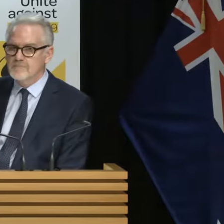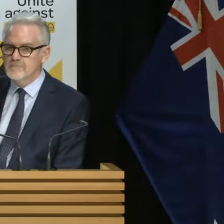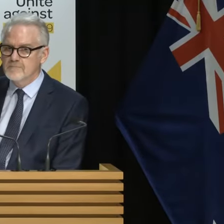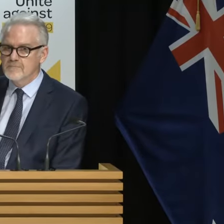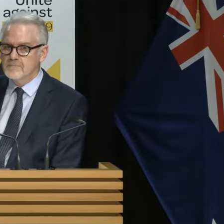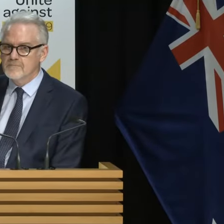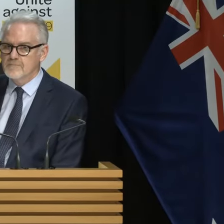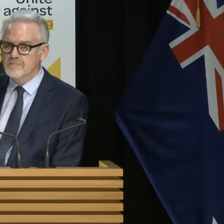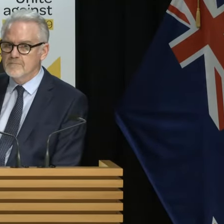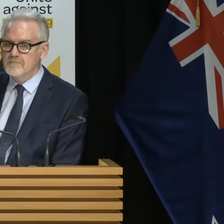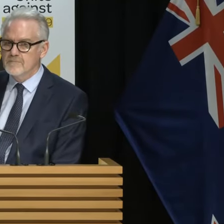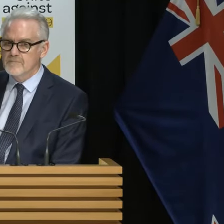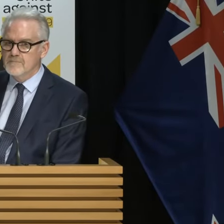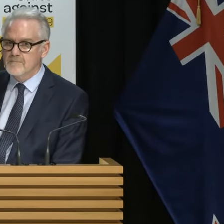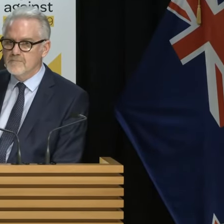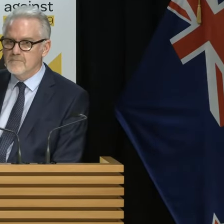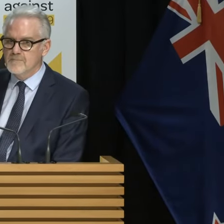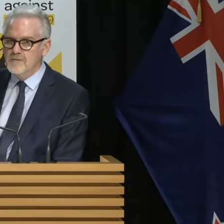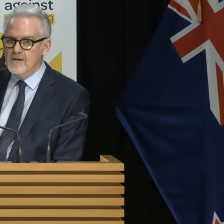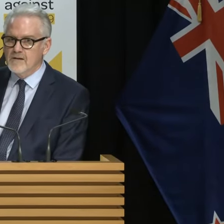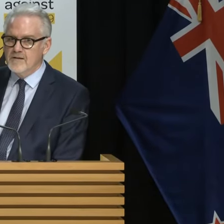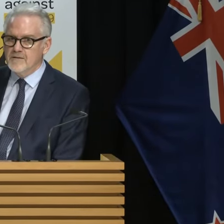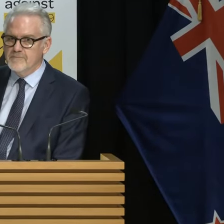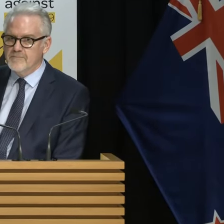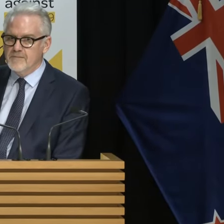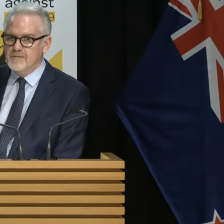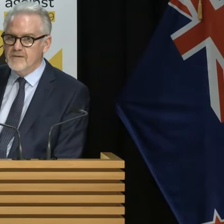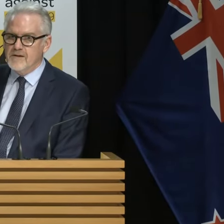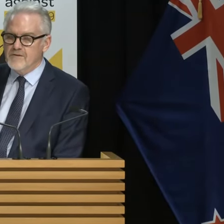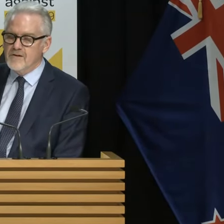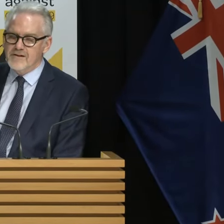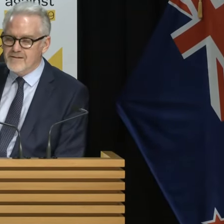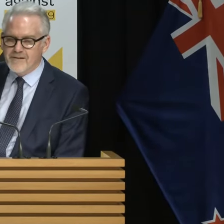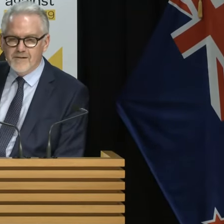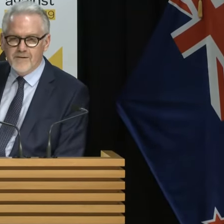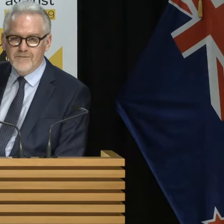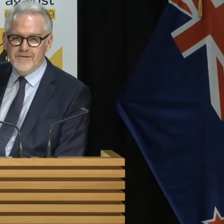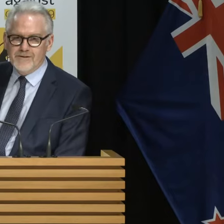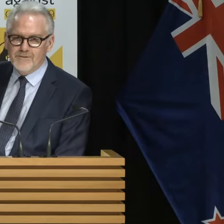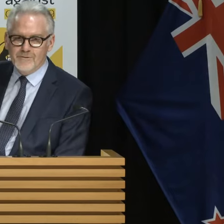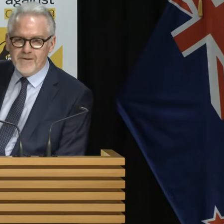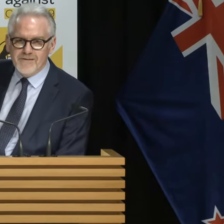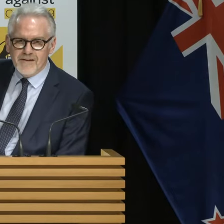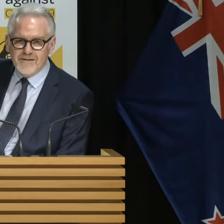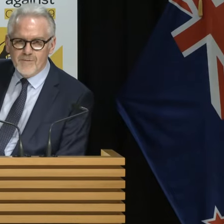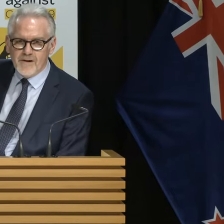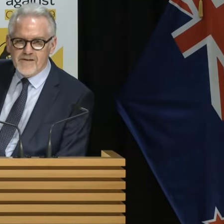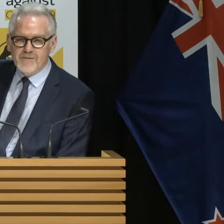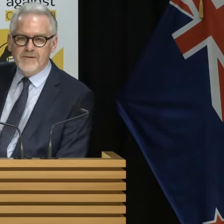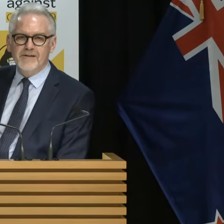that the genie is out of the bottle in terms of productions within the community and it's